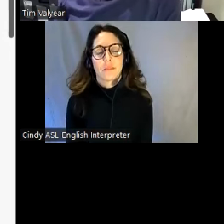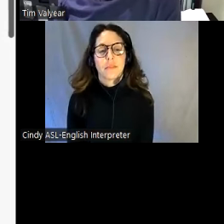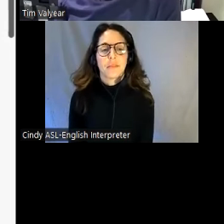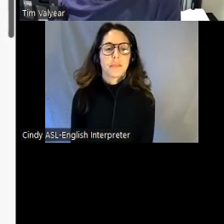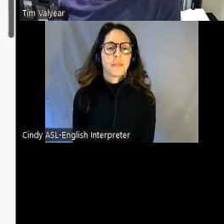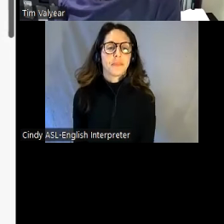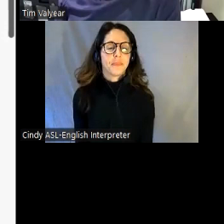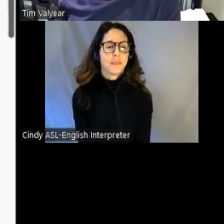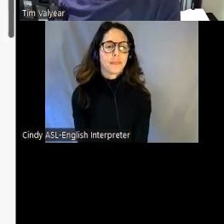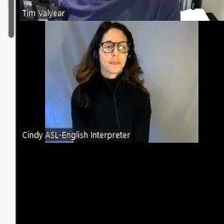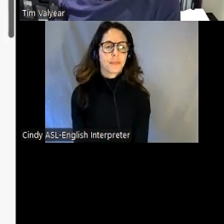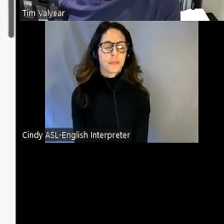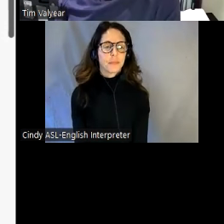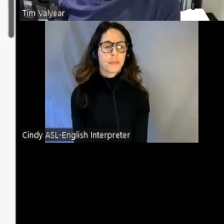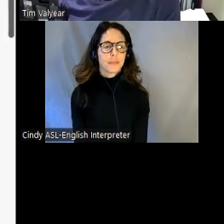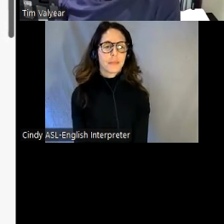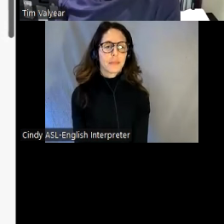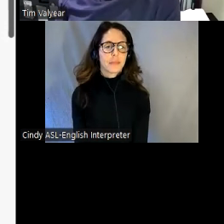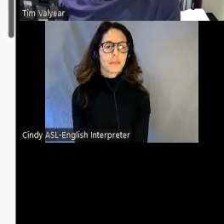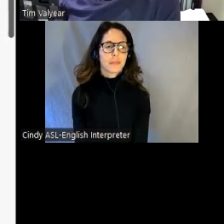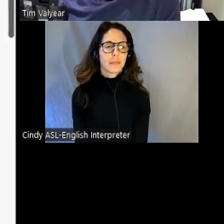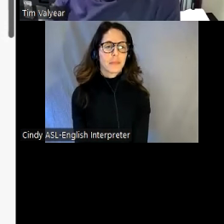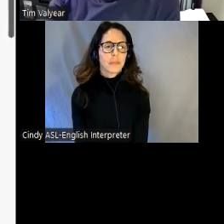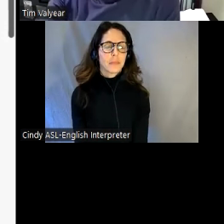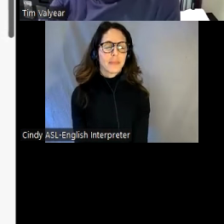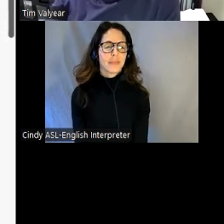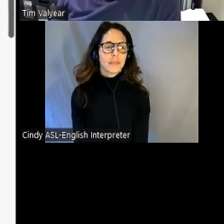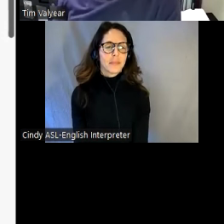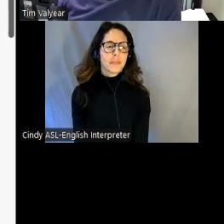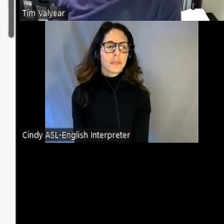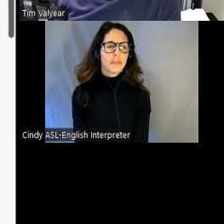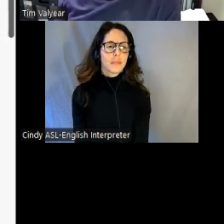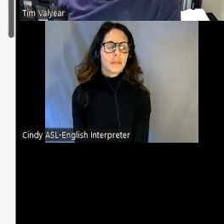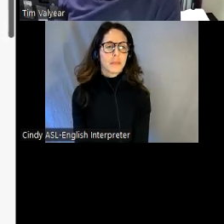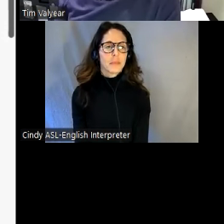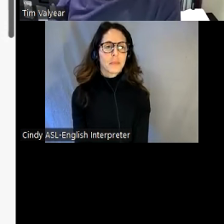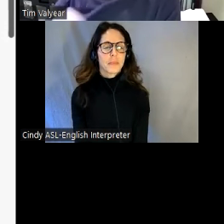feedback. Please tell me if you hear this video.